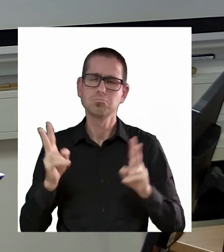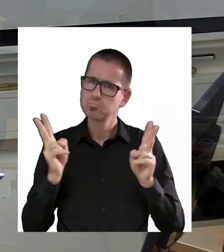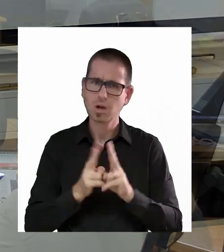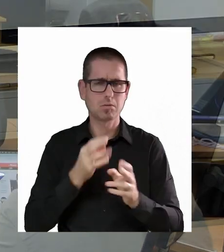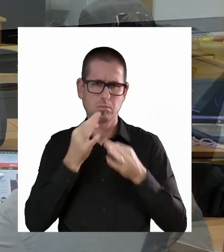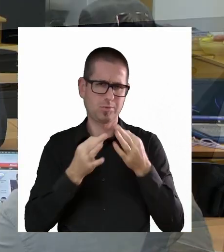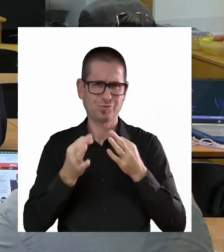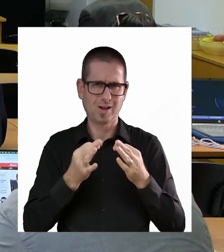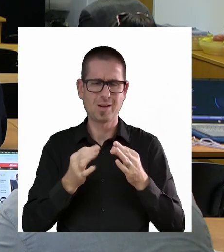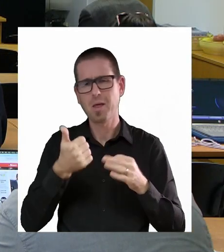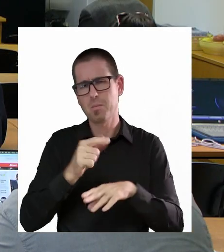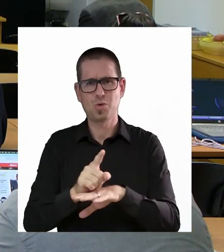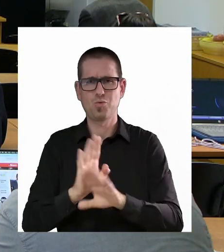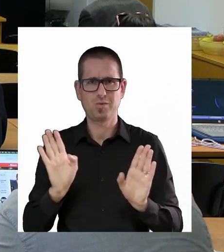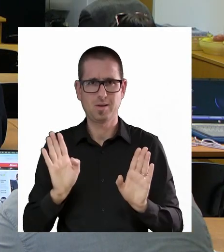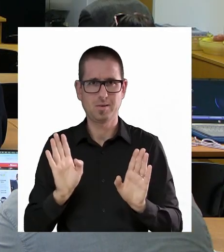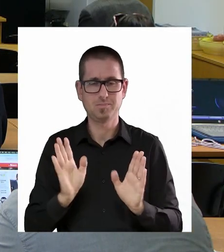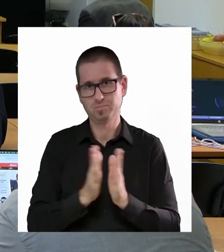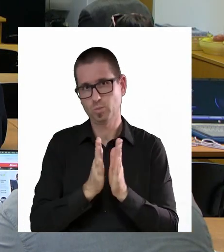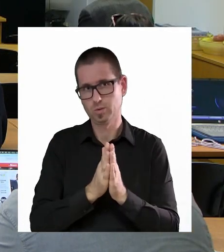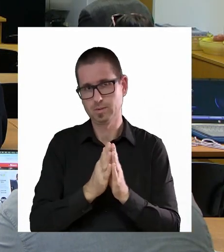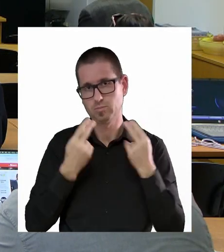It's going to be a minute survey, so thank you about that.